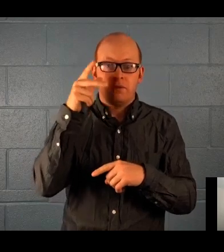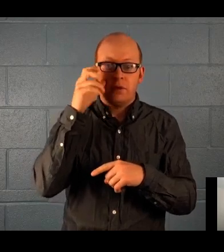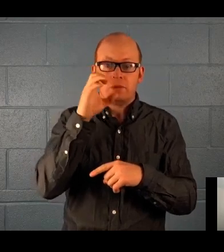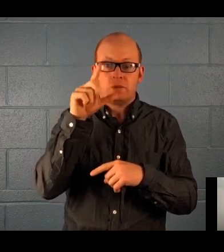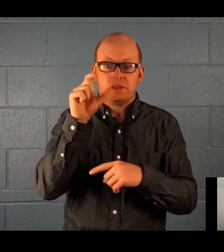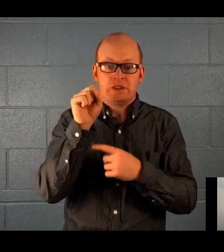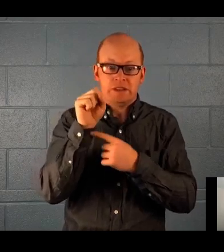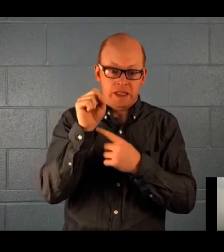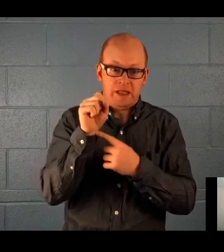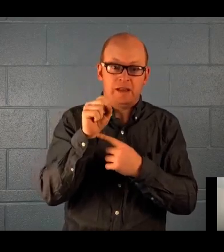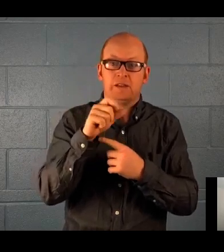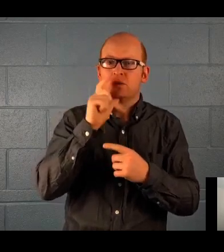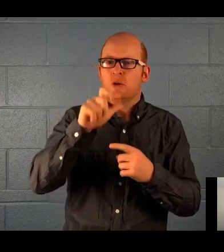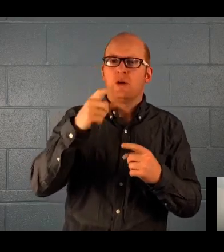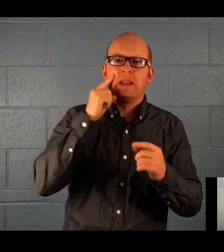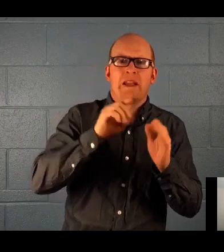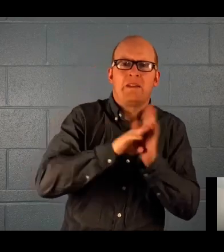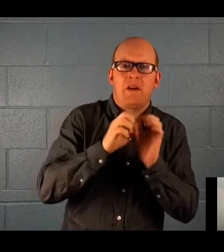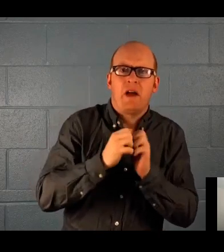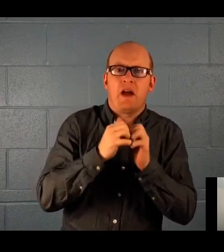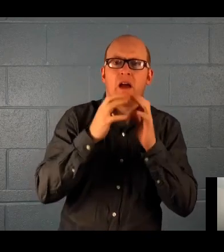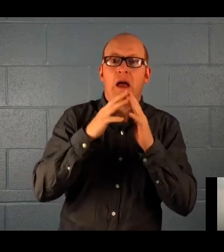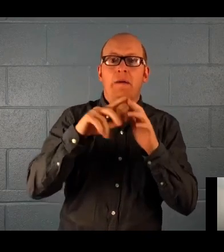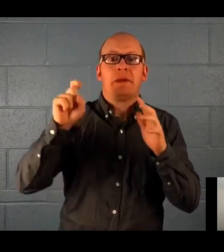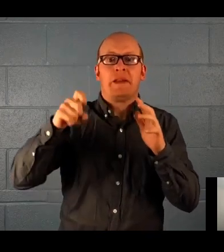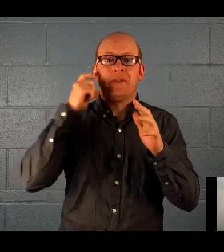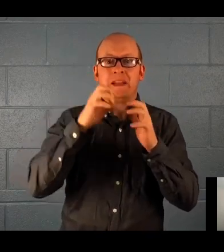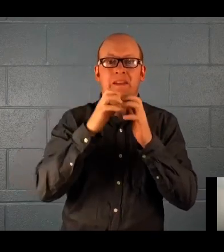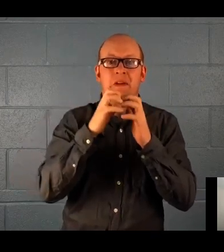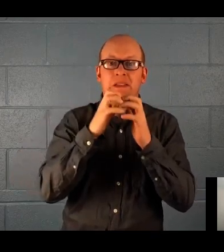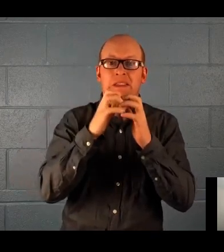isn't required for development, but rather for the maintenance of photoreceptors